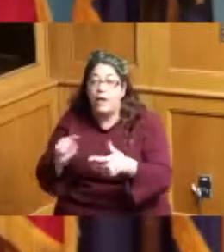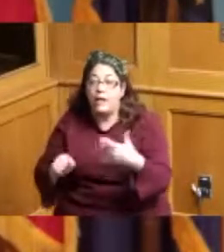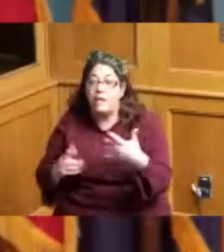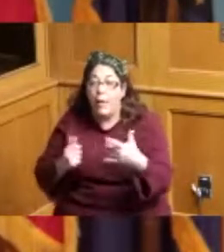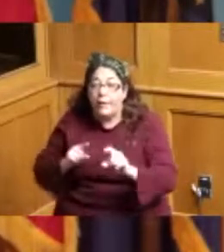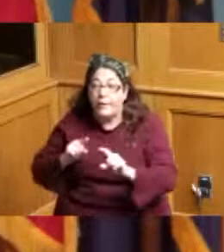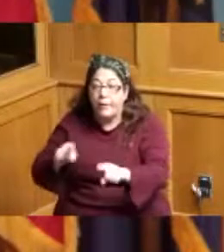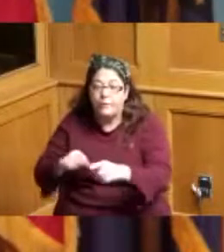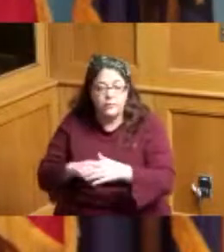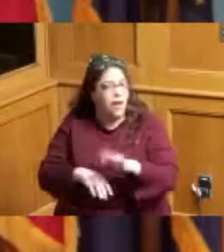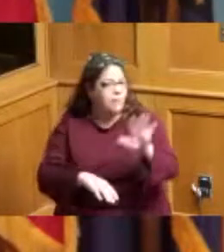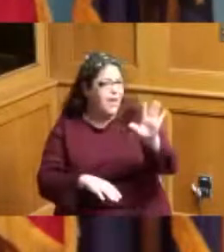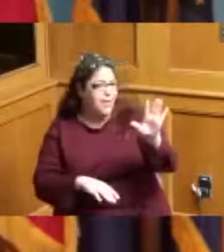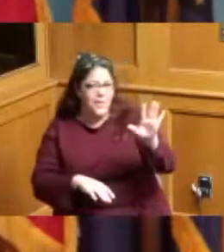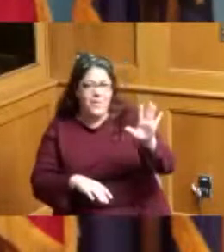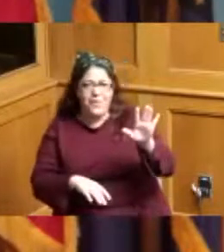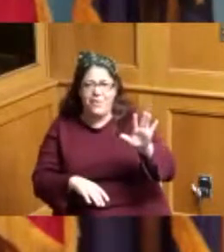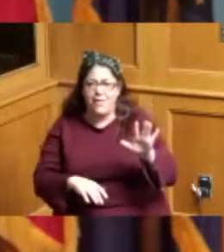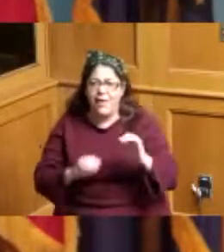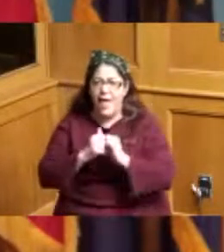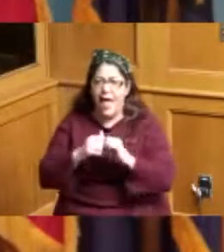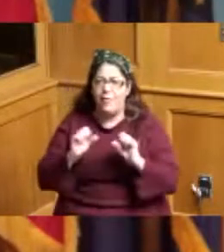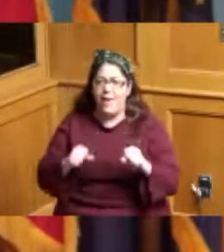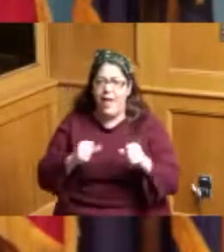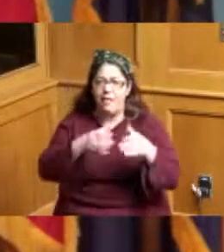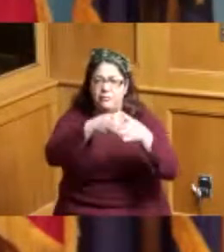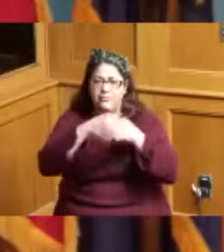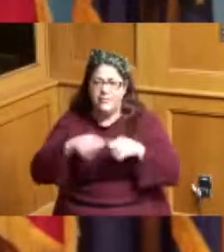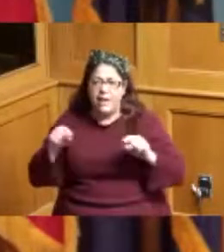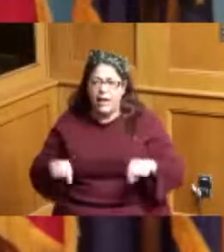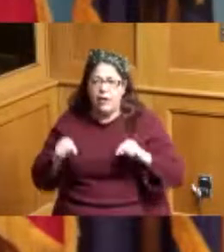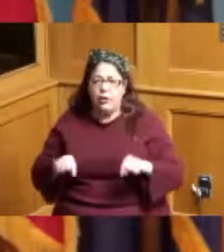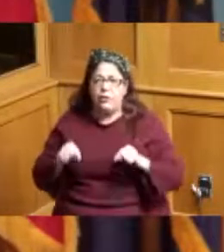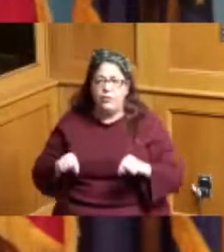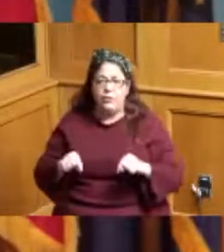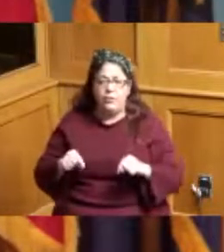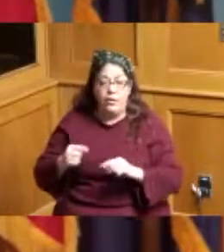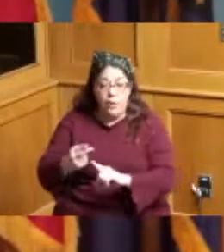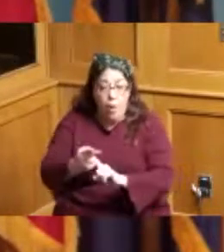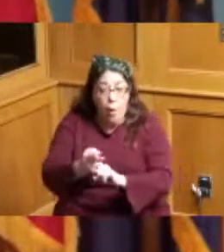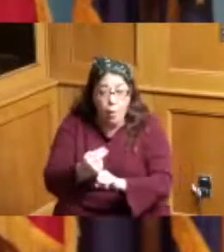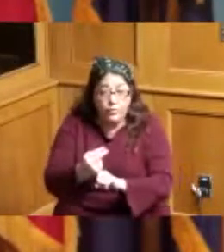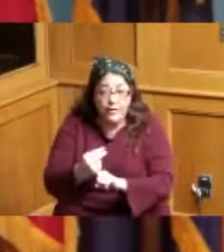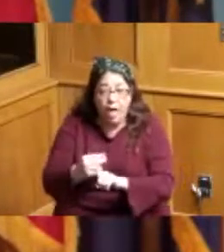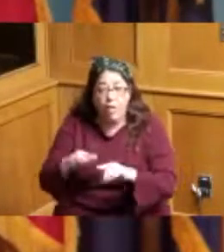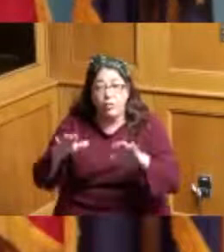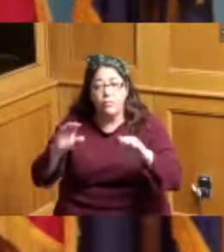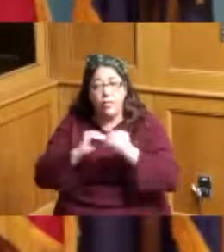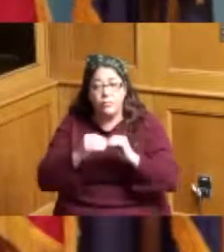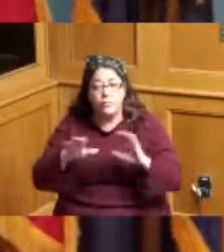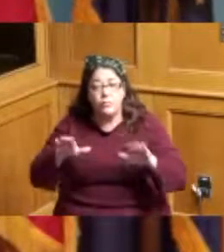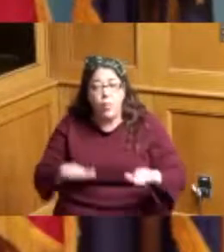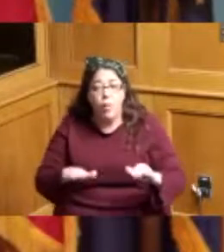I said wait a minute how can we do that here our hotel occupancy is low because of conventions